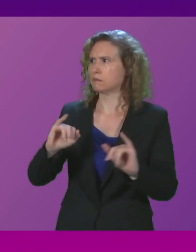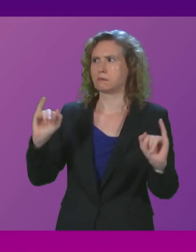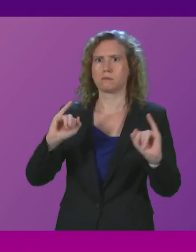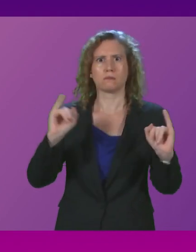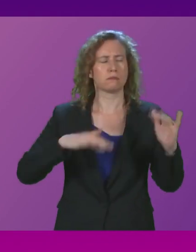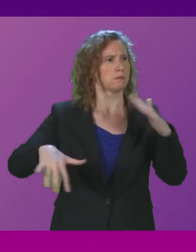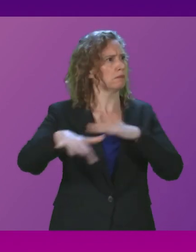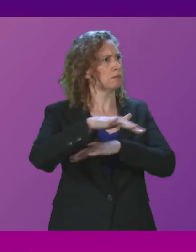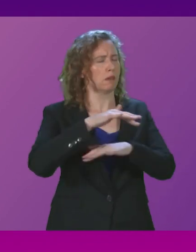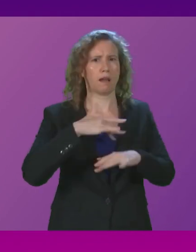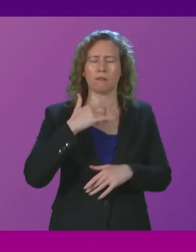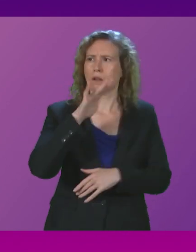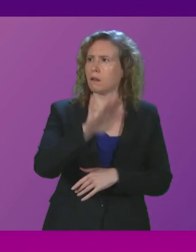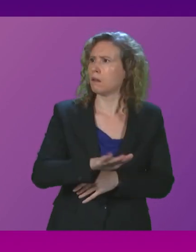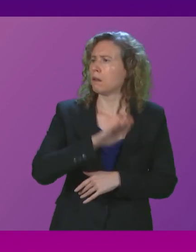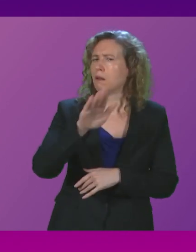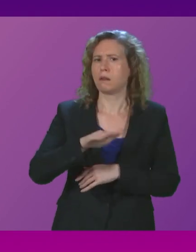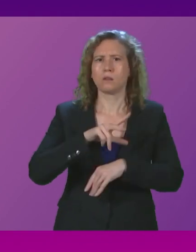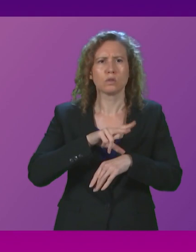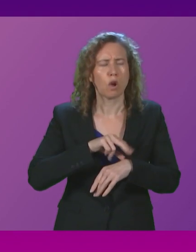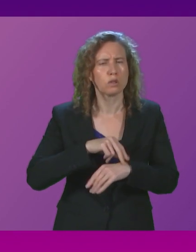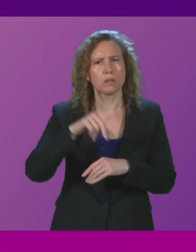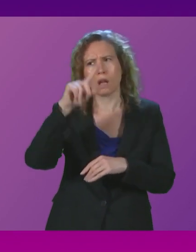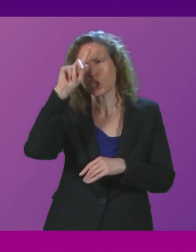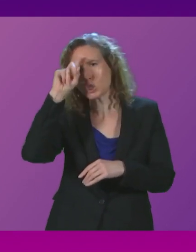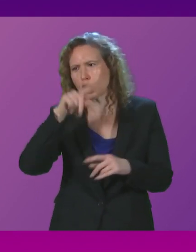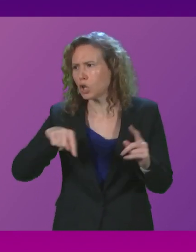I felt so sorry for the doctors and nurses and helpers.